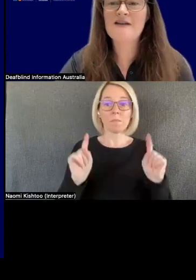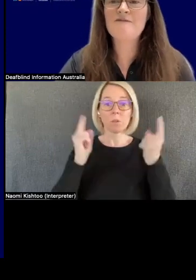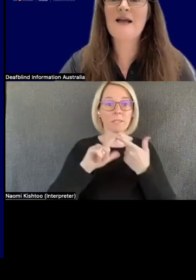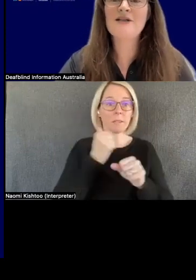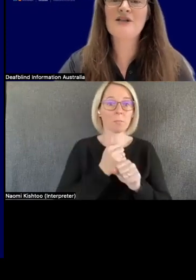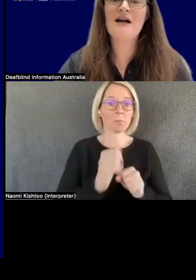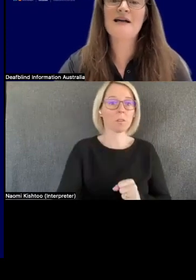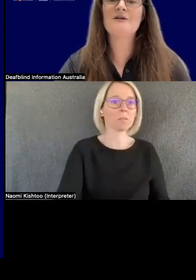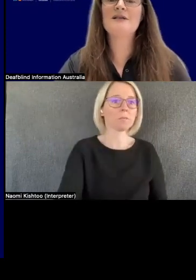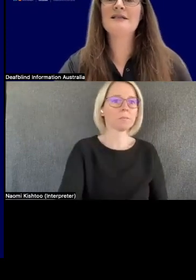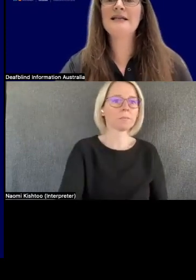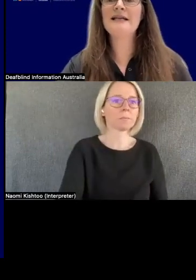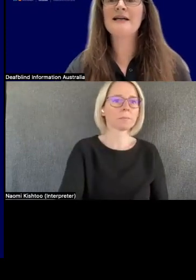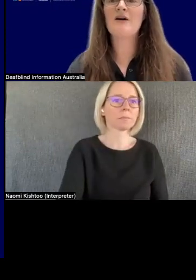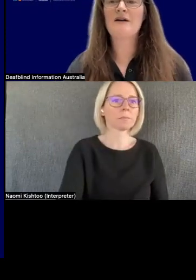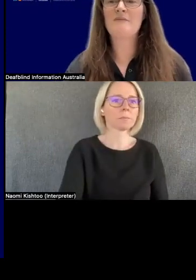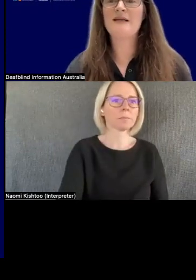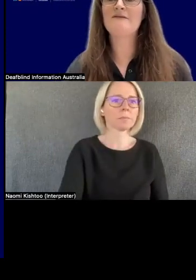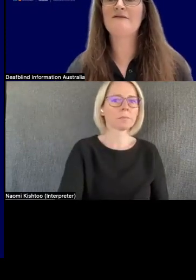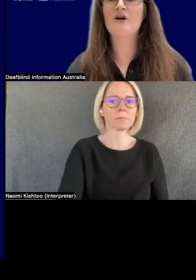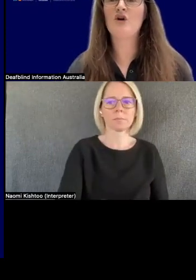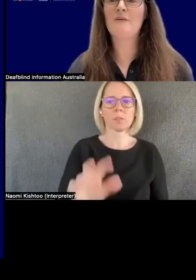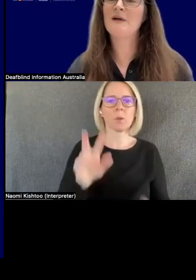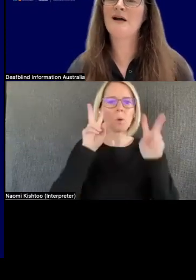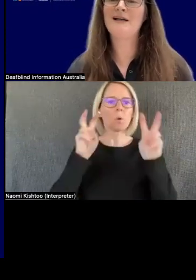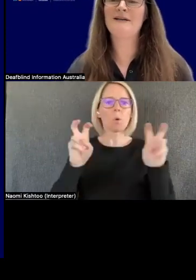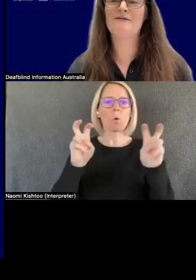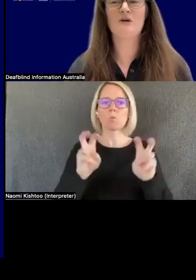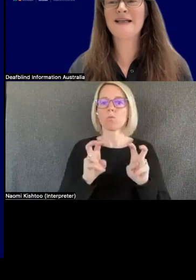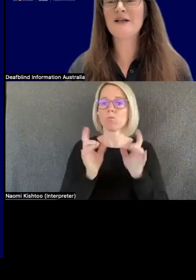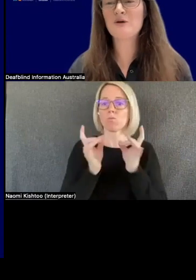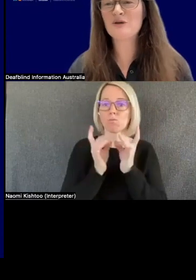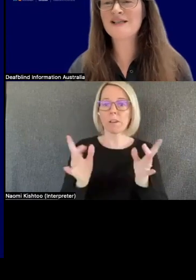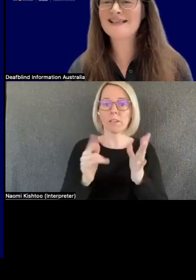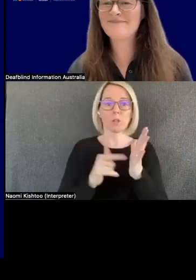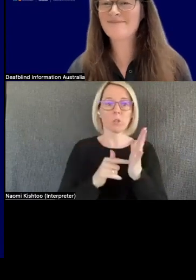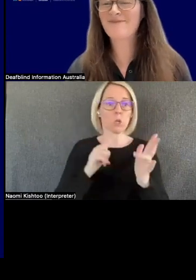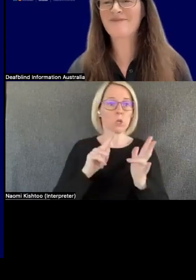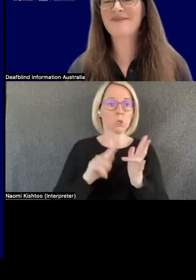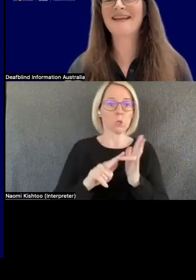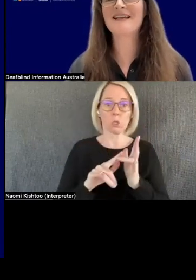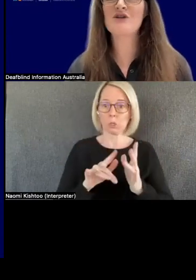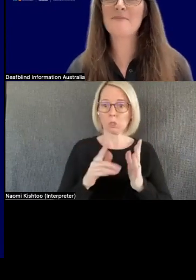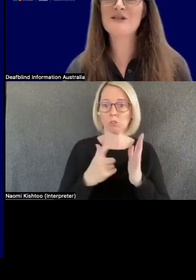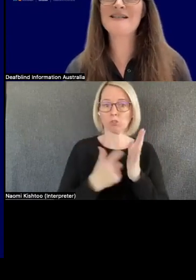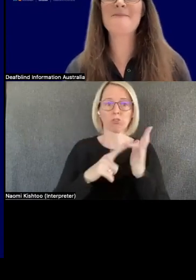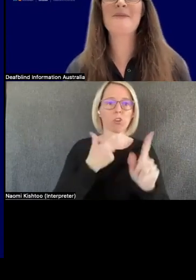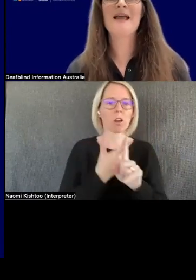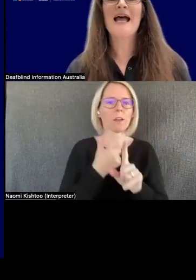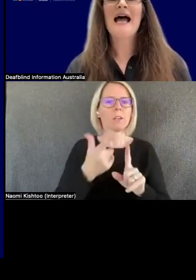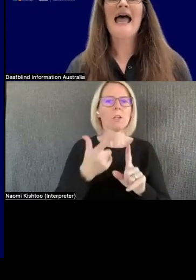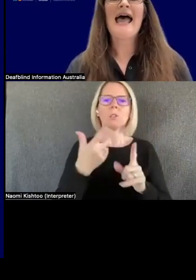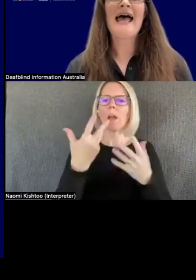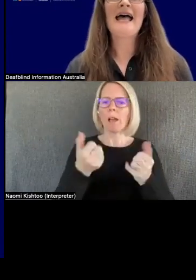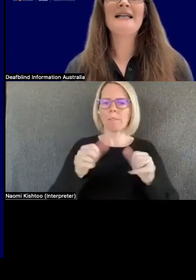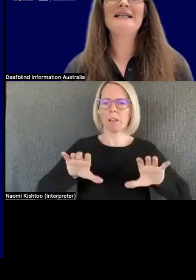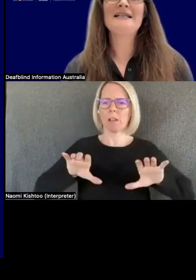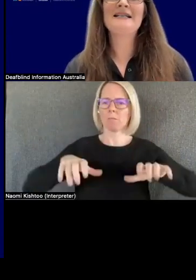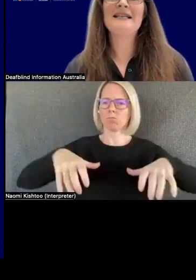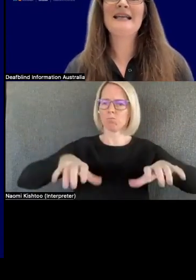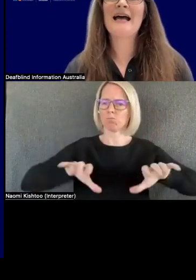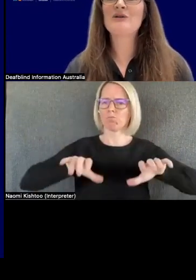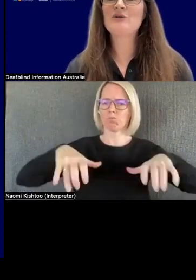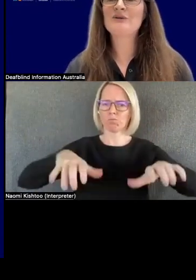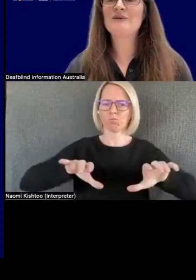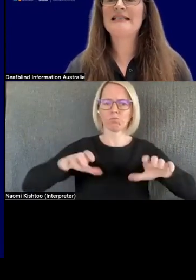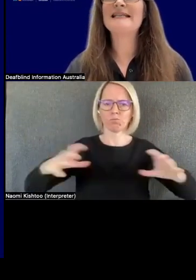deafblind child sitting on a big foam kind of rocking horse contraption and the adult or the